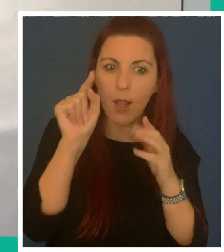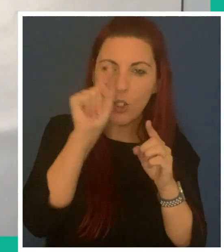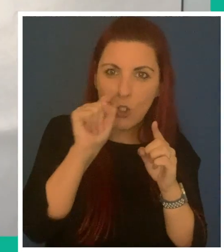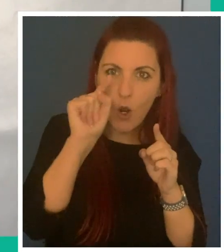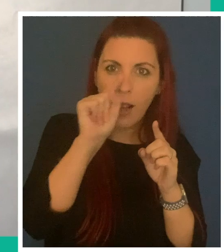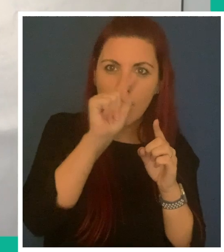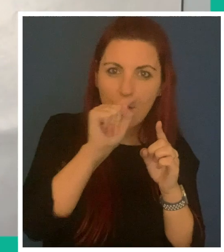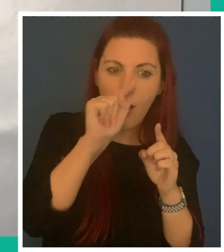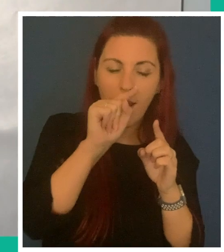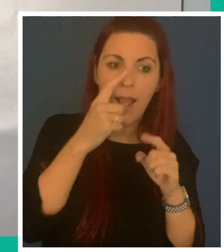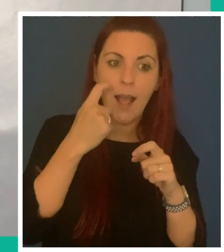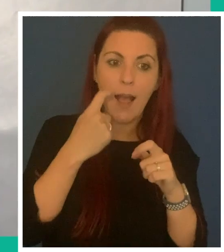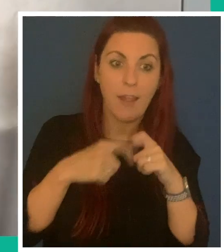and then colour them in.